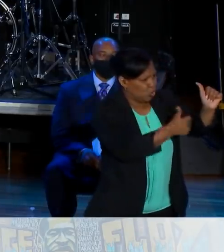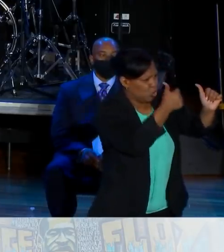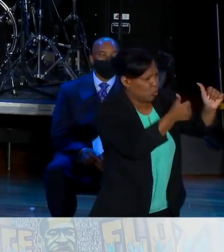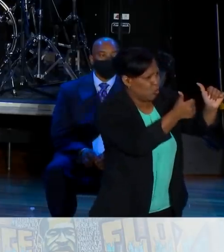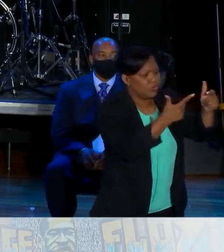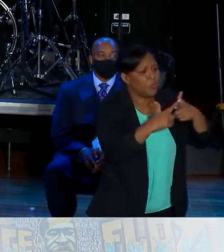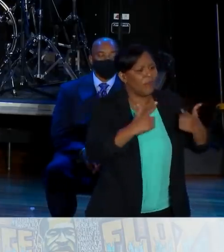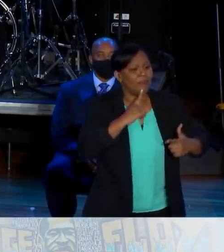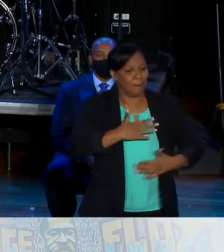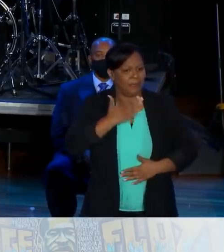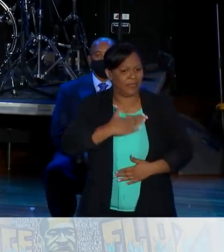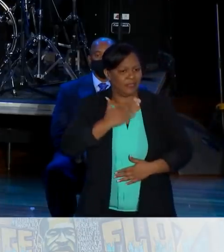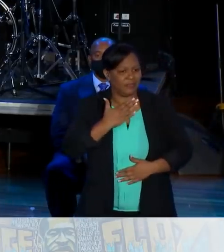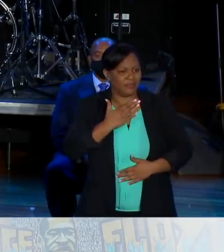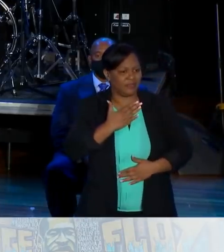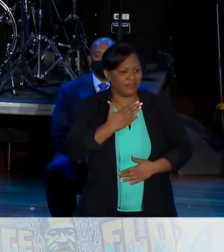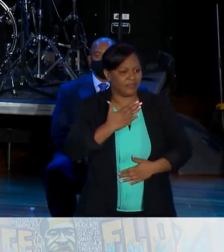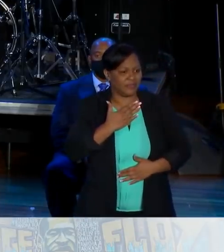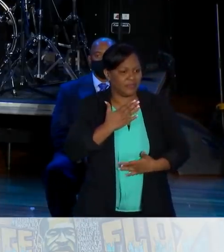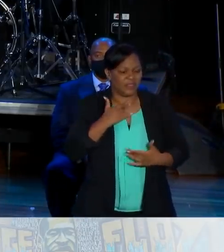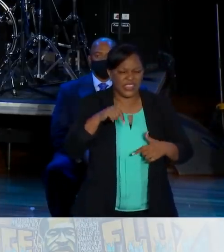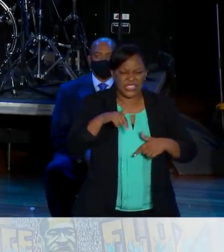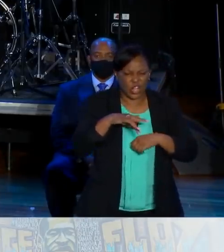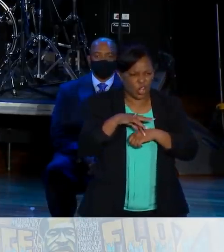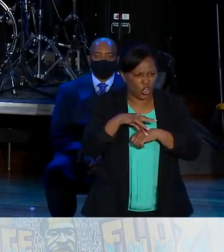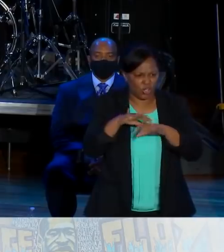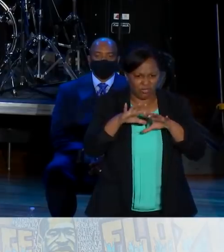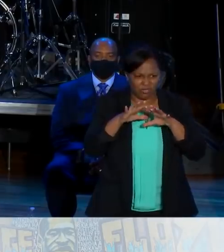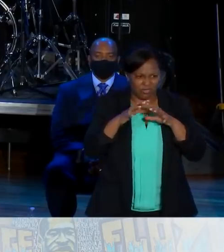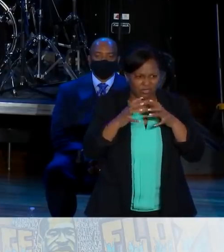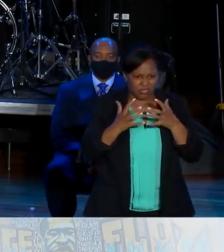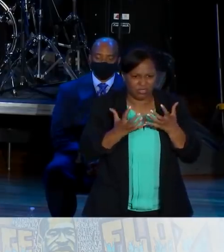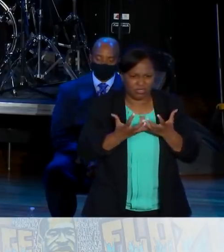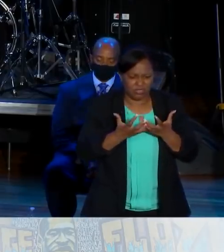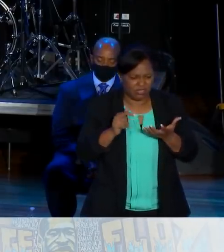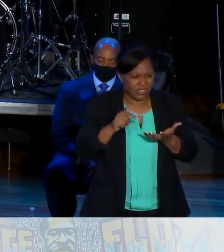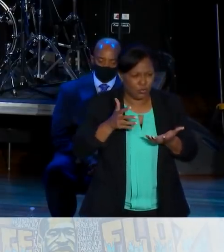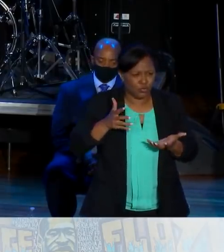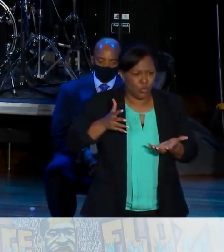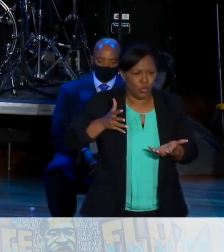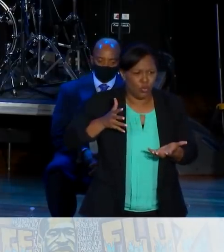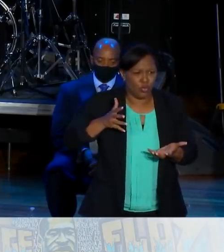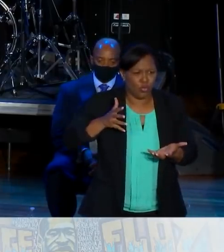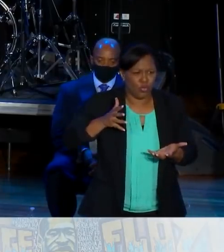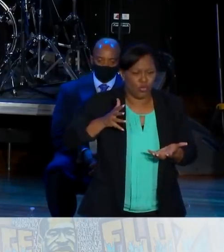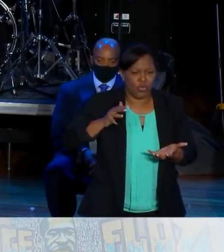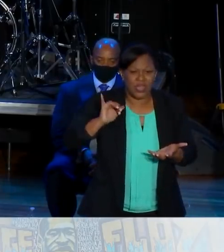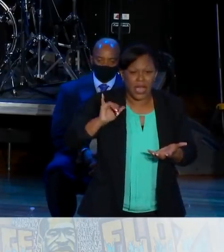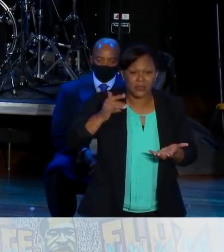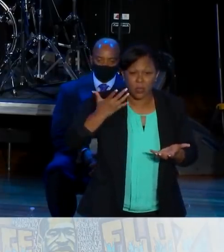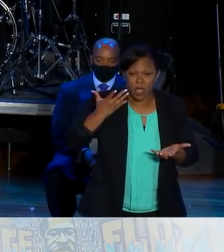THAT INALIENABLE LIGHTS ENDOWED BY OUR CREATOR, LIFE LIBERTY AND THE PURSUIT TO BE HAPPY ON THIS EARTH.